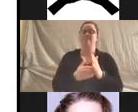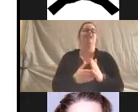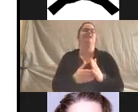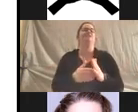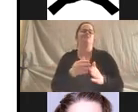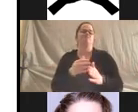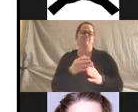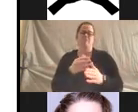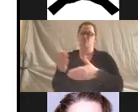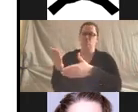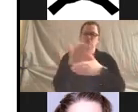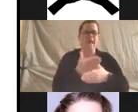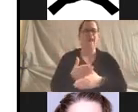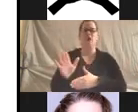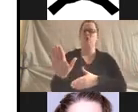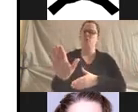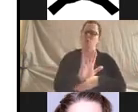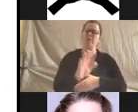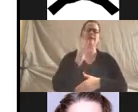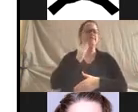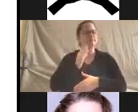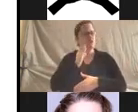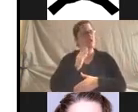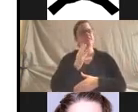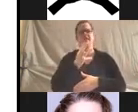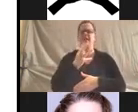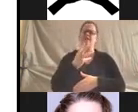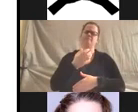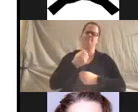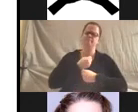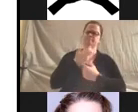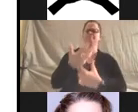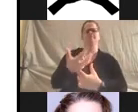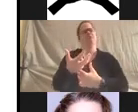and to bring forward the voice in perspective of your community.